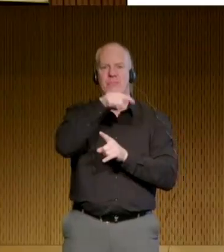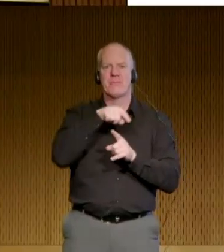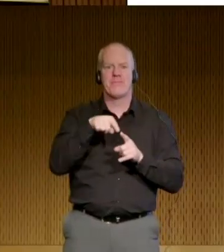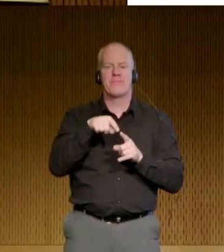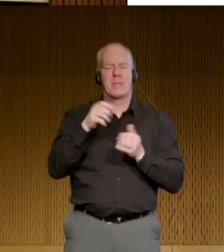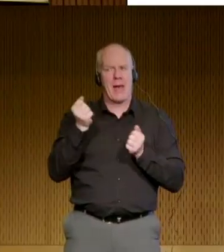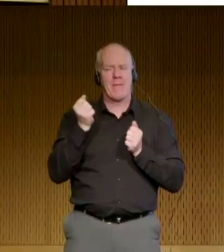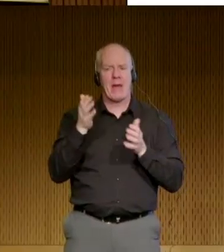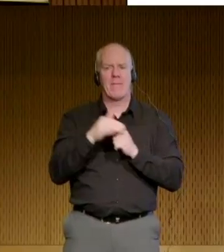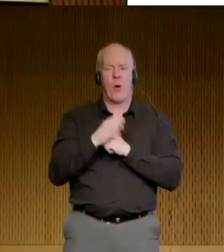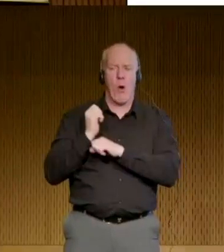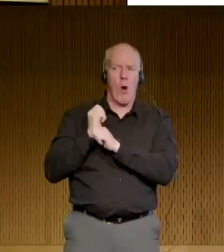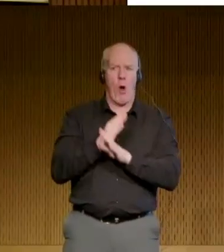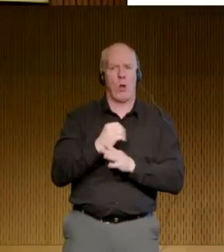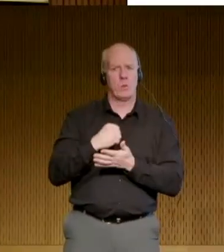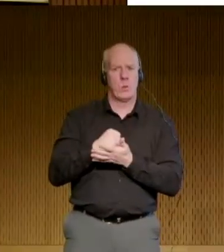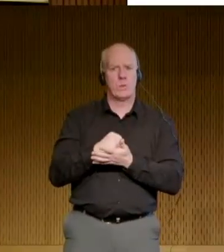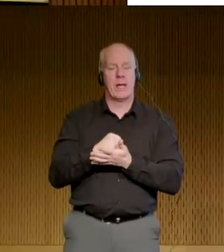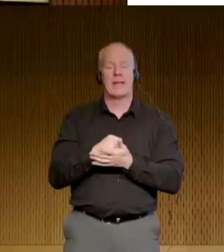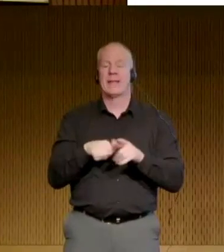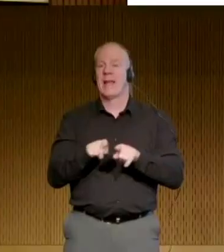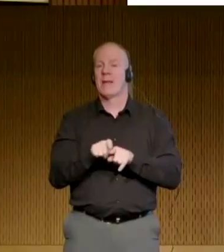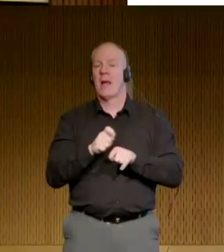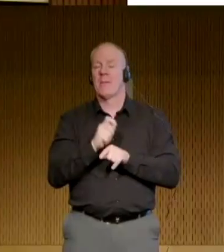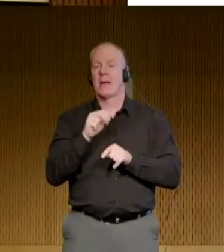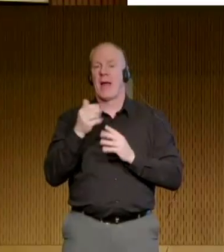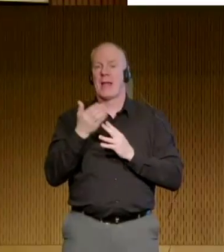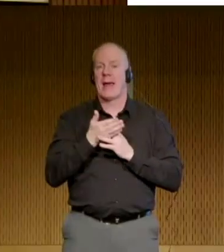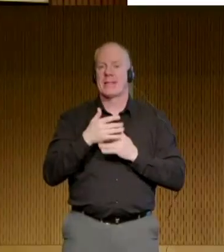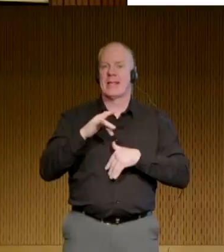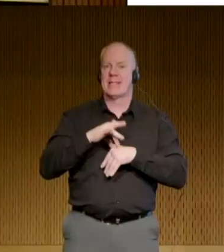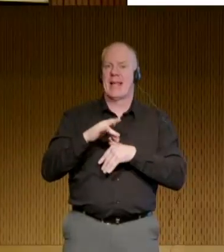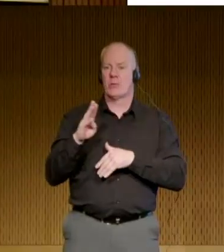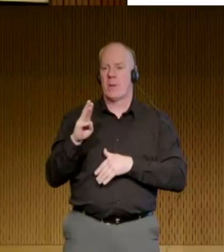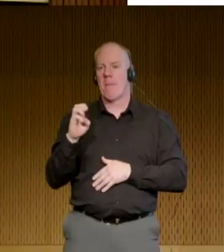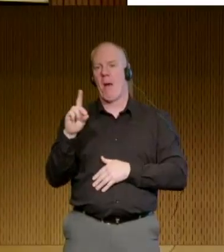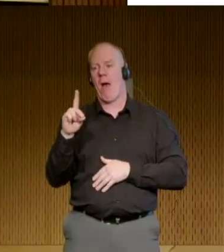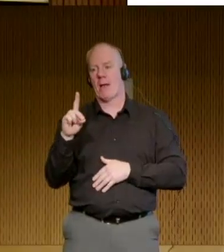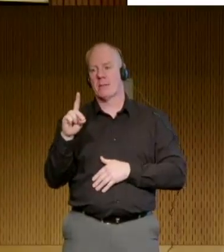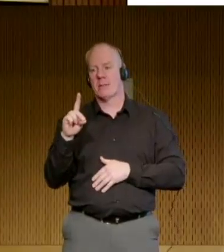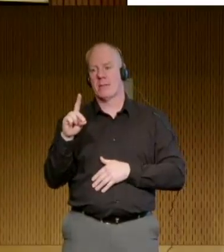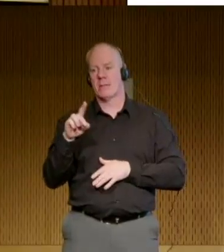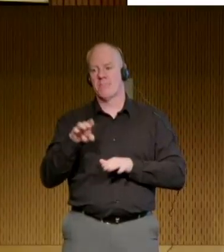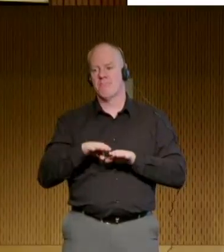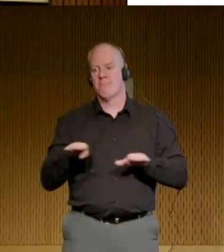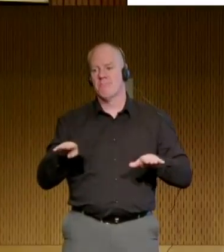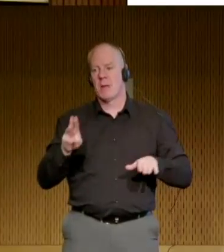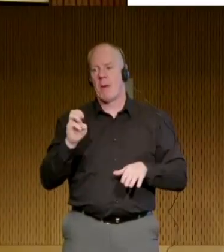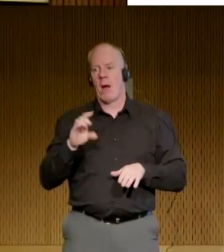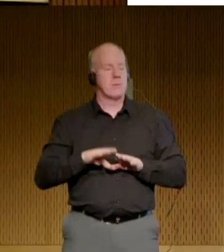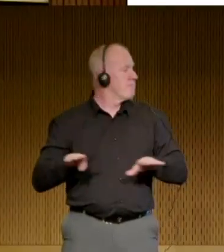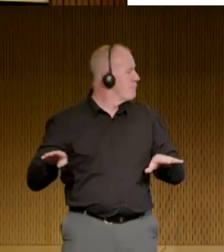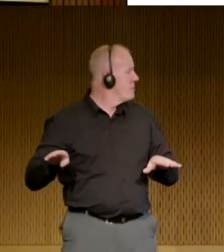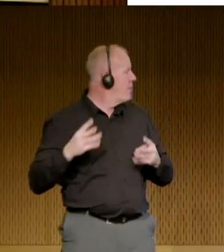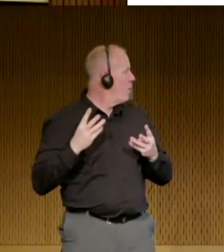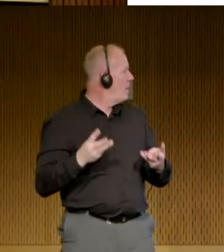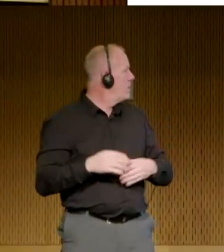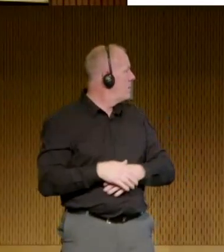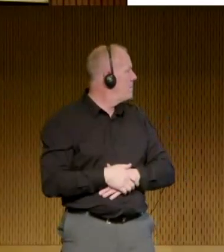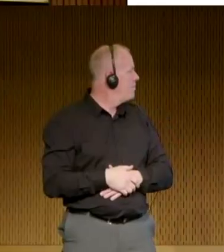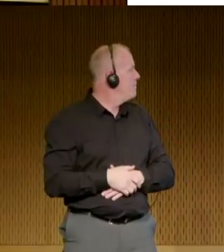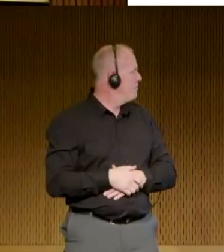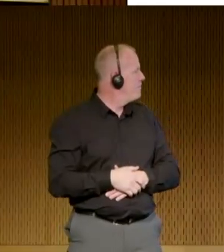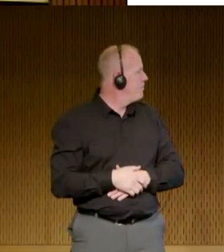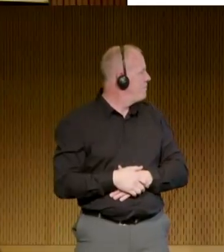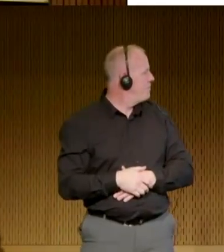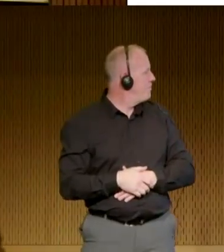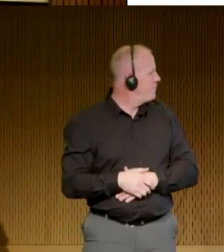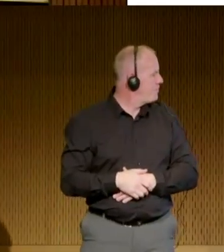of our learners and also you can access a sensory pod if you want to rest and relax. So from the